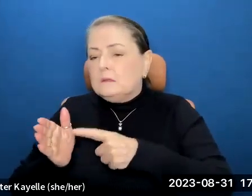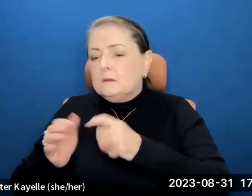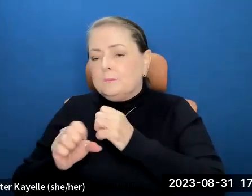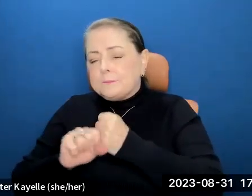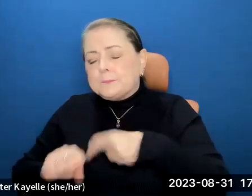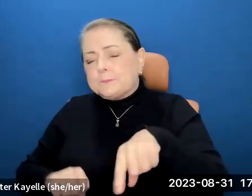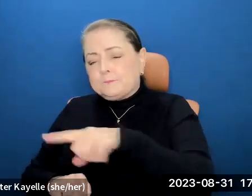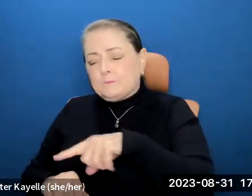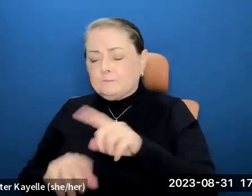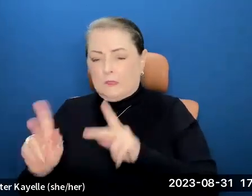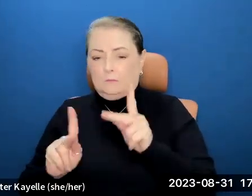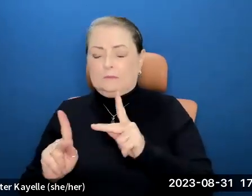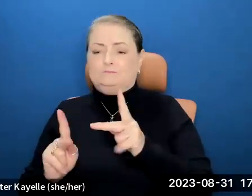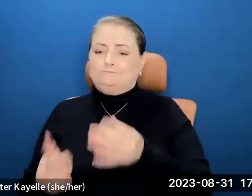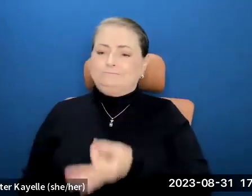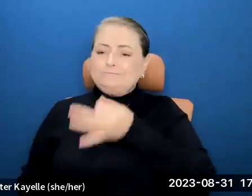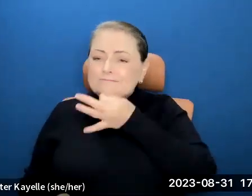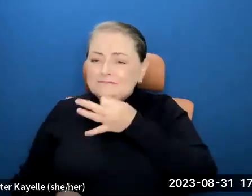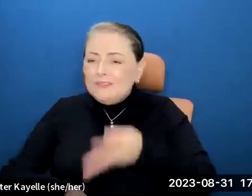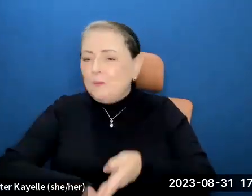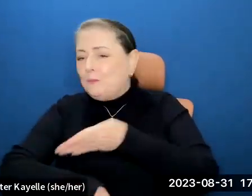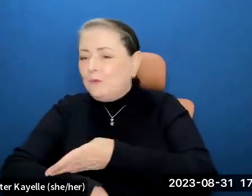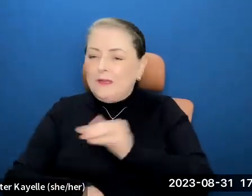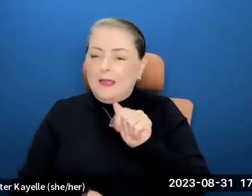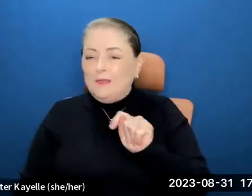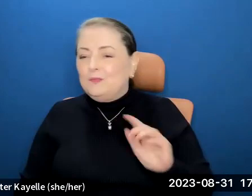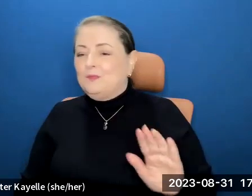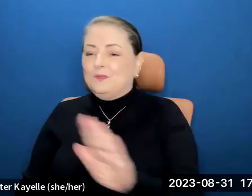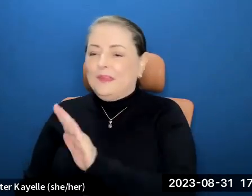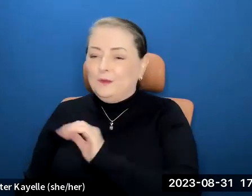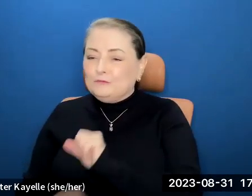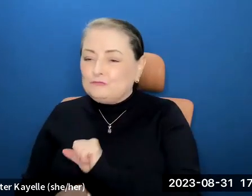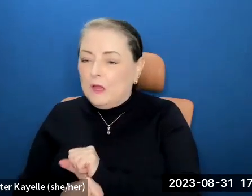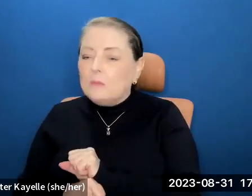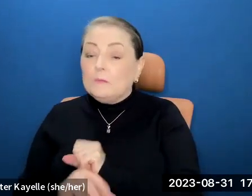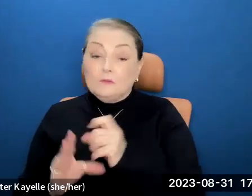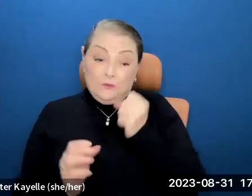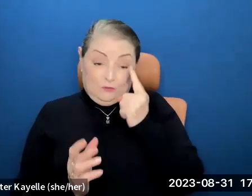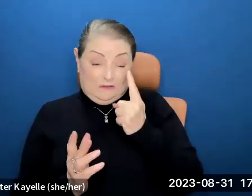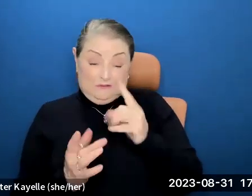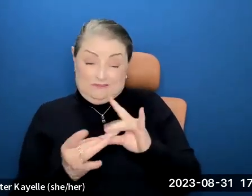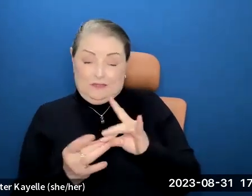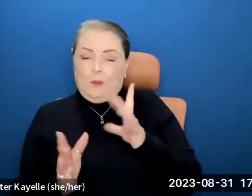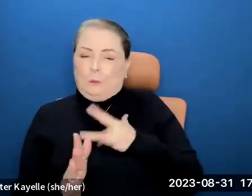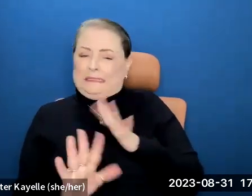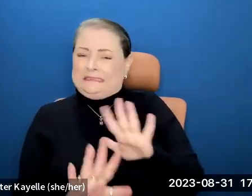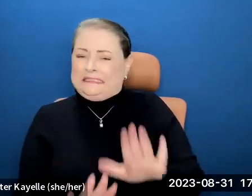makes folks better at their jobs so that said we would caution against making that recommendation